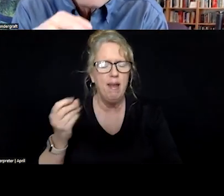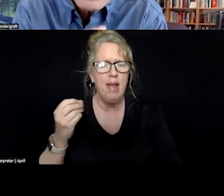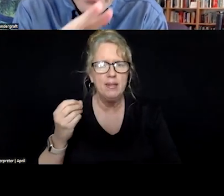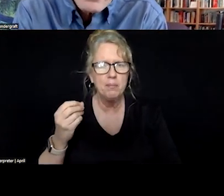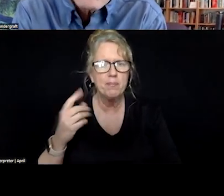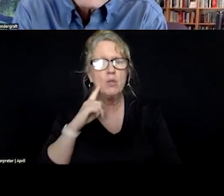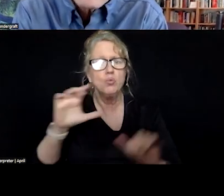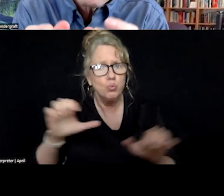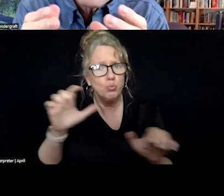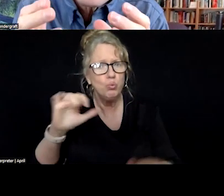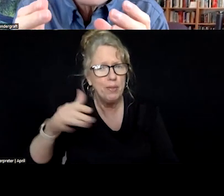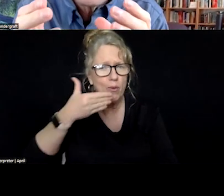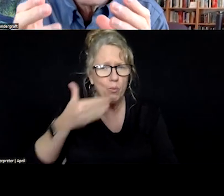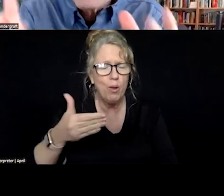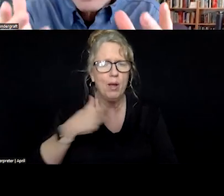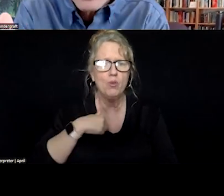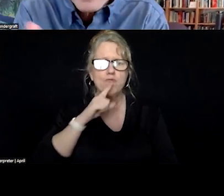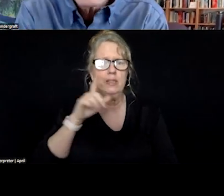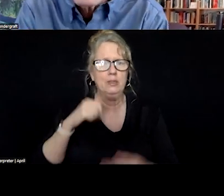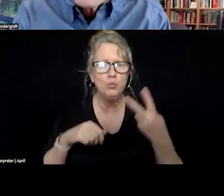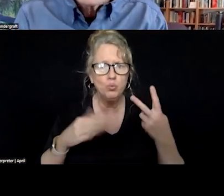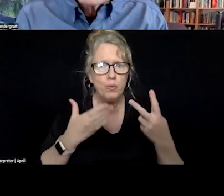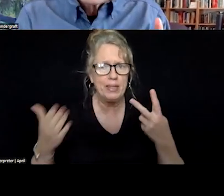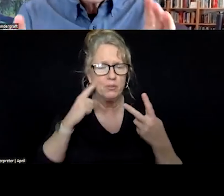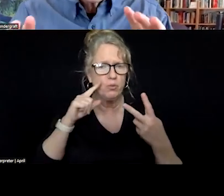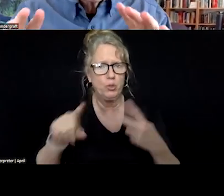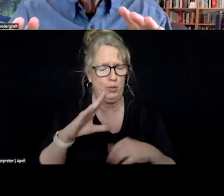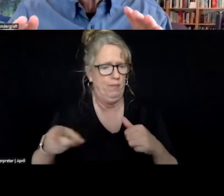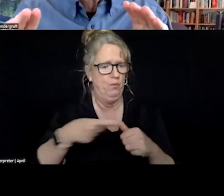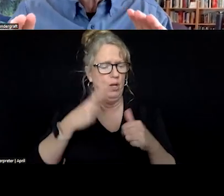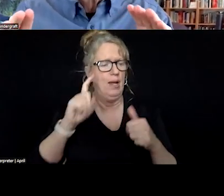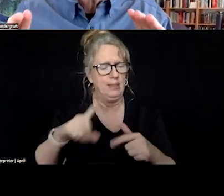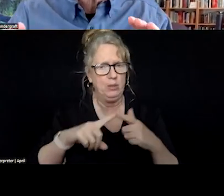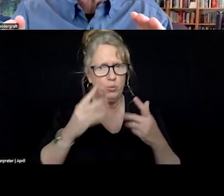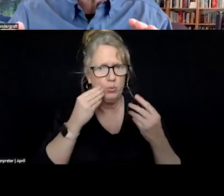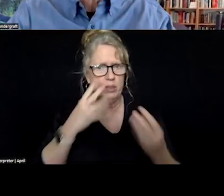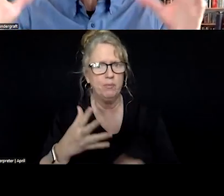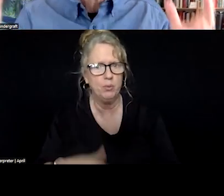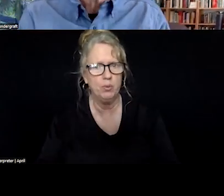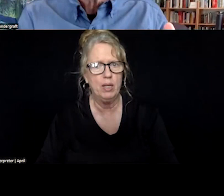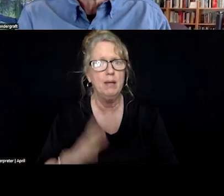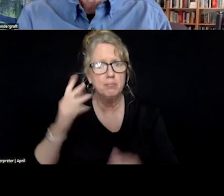TO DO THAT WELL I NEED TO GIVE YOU AN UNDERSTANDING OF WHAT